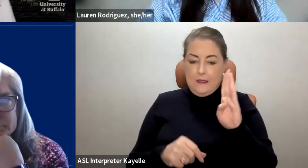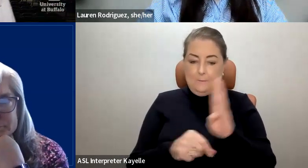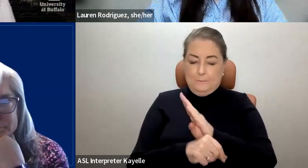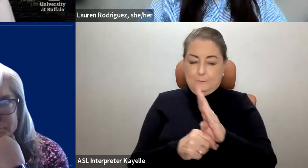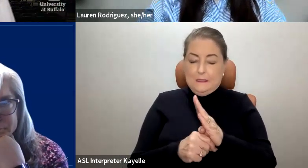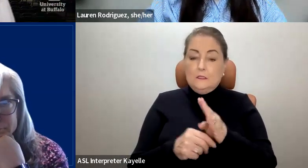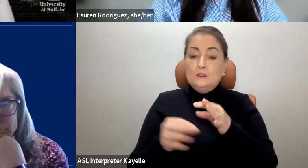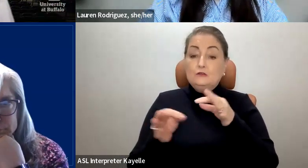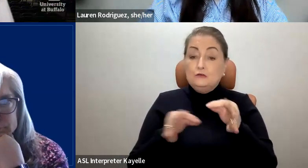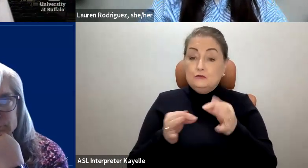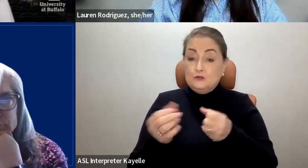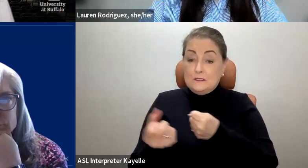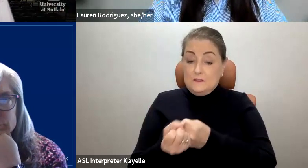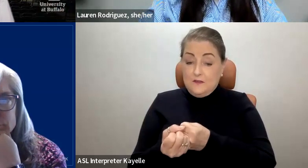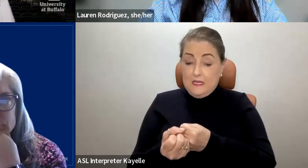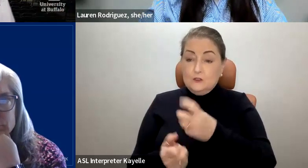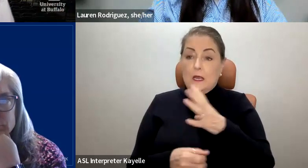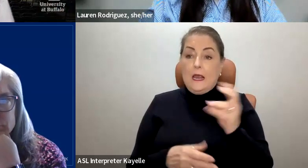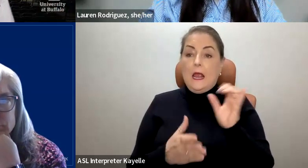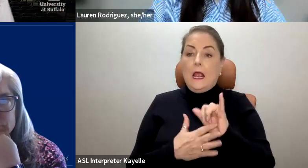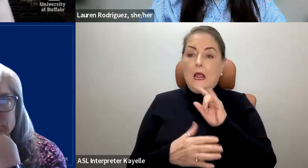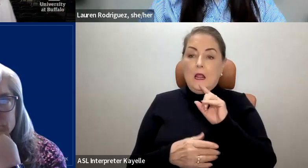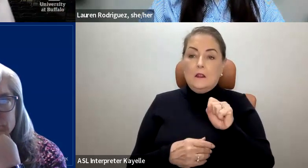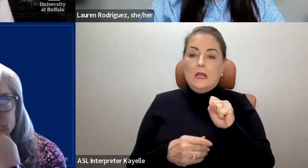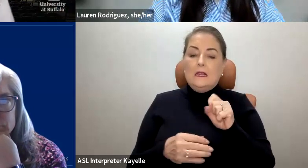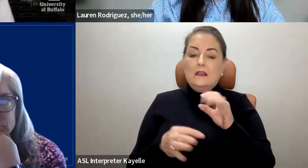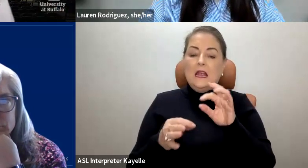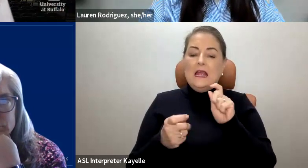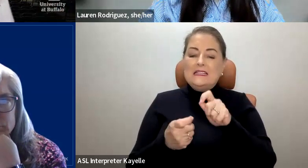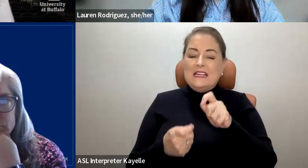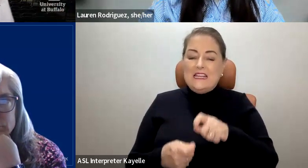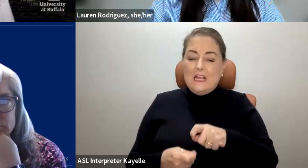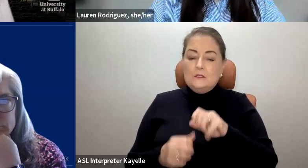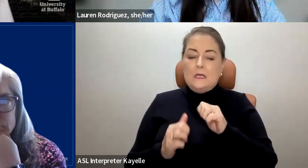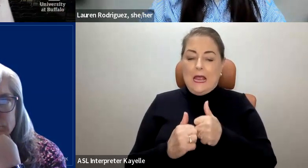second piece are details on how equally effective alternate